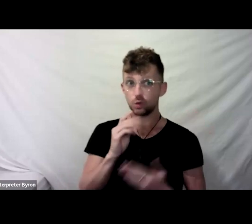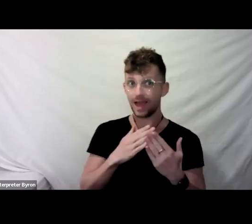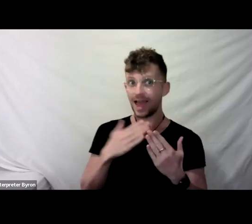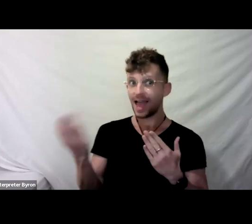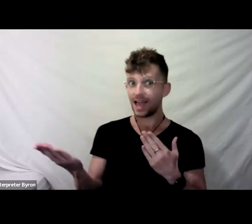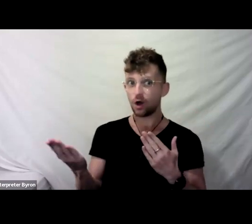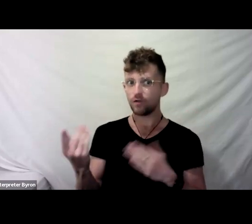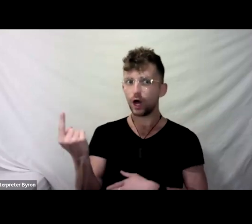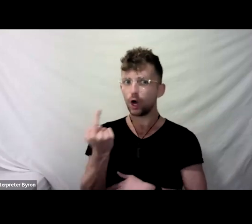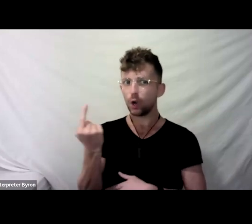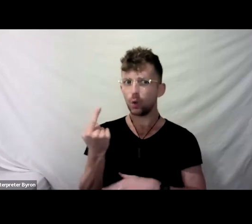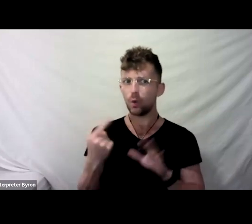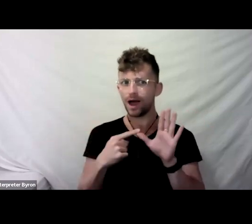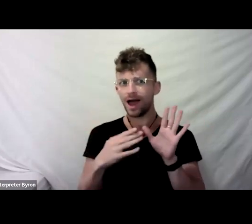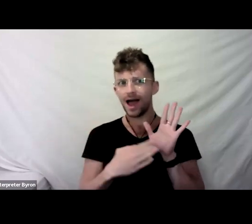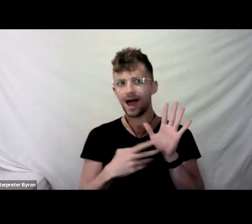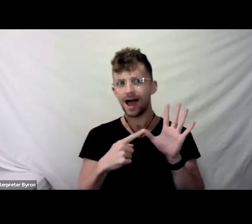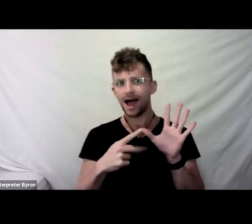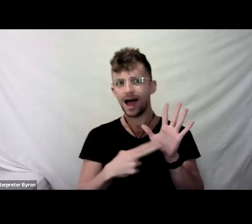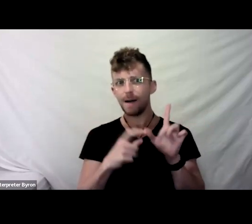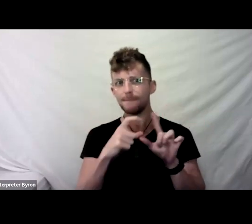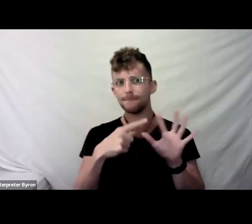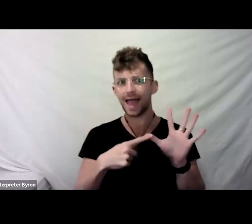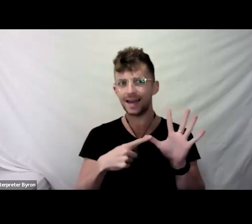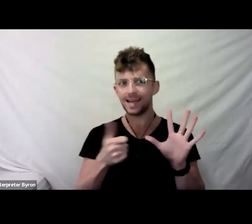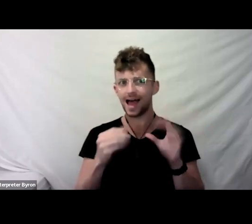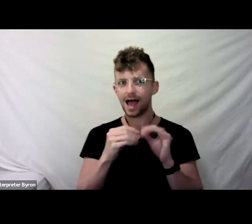who will lead our panel this evening and start off